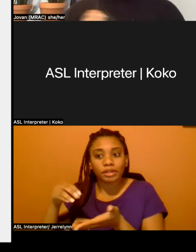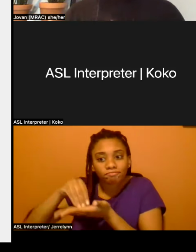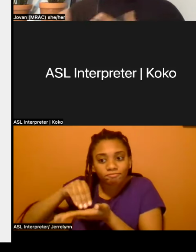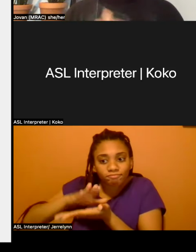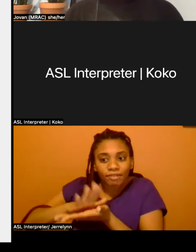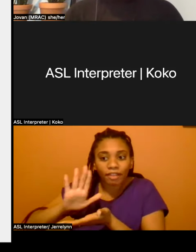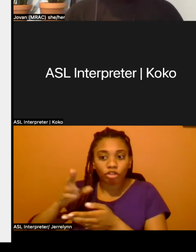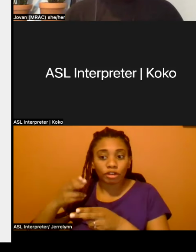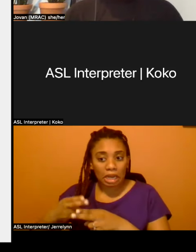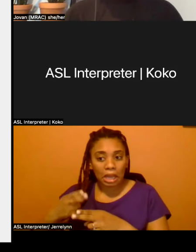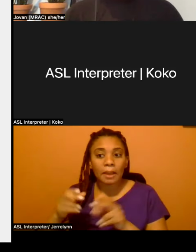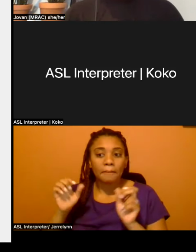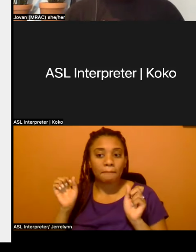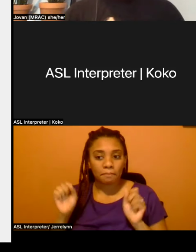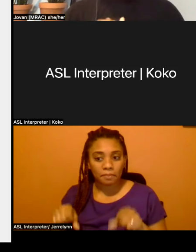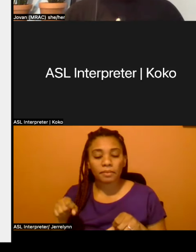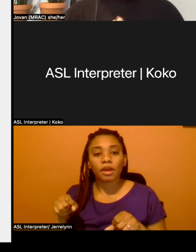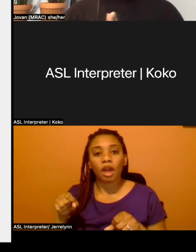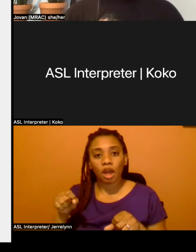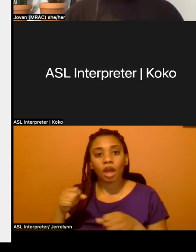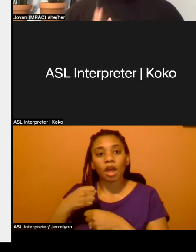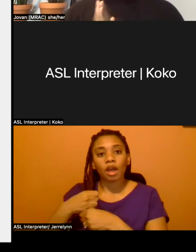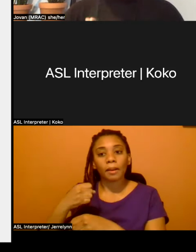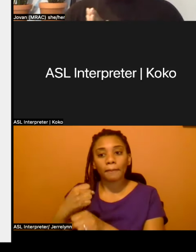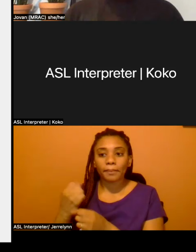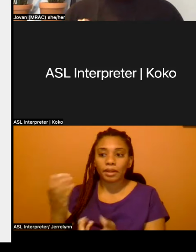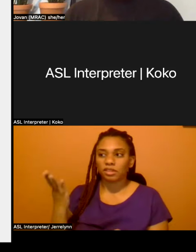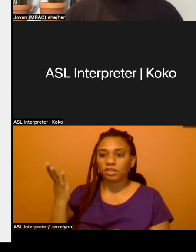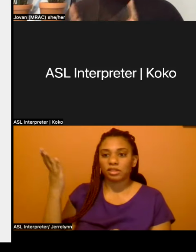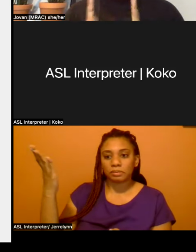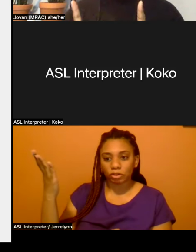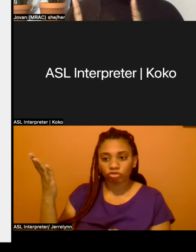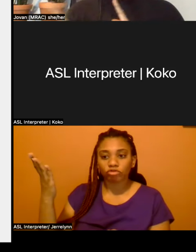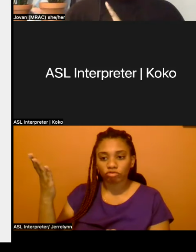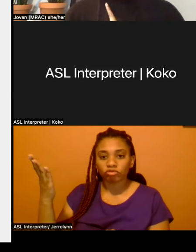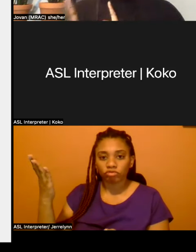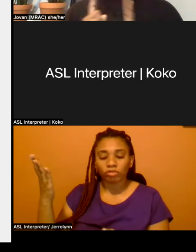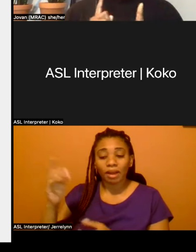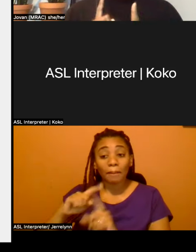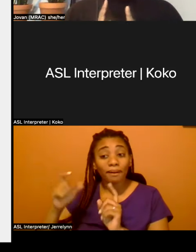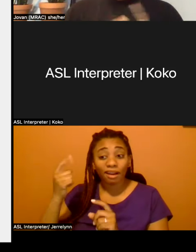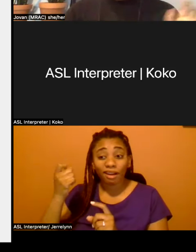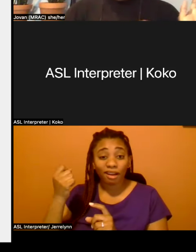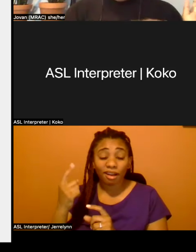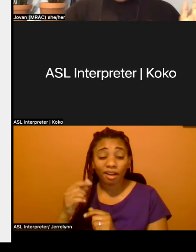You can create a submission for them, but please know, you can only create one.